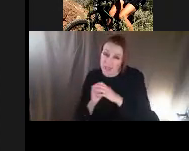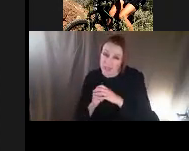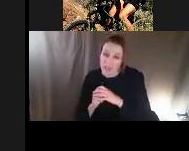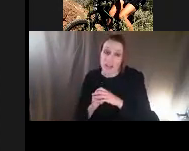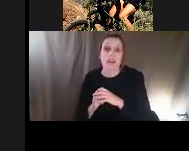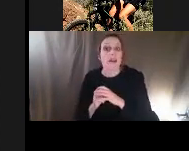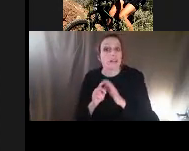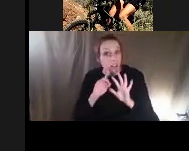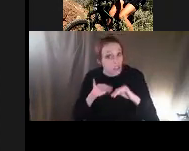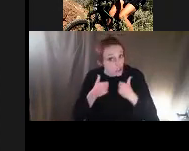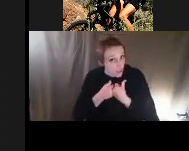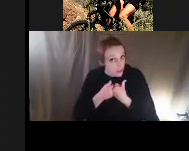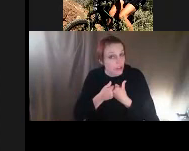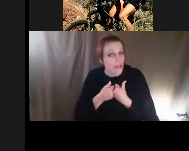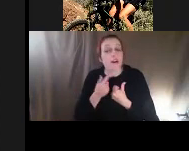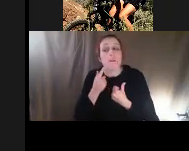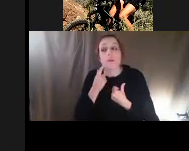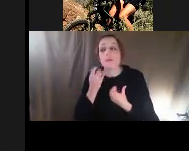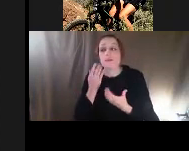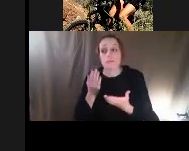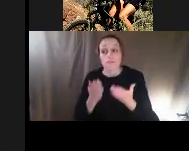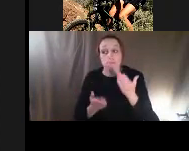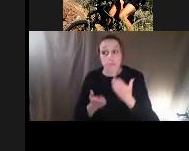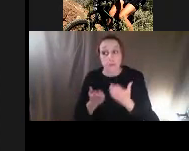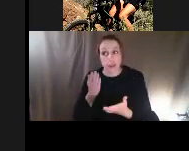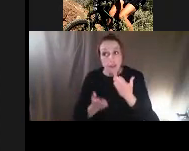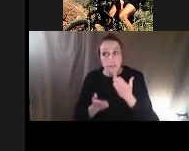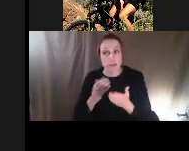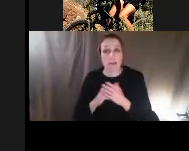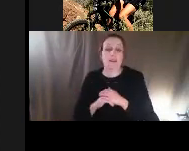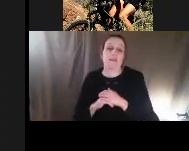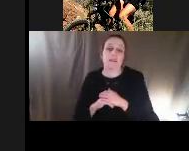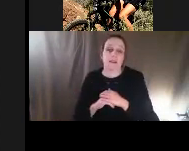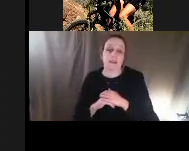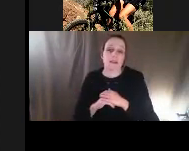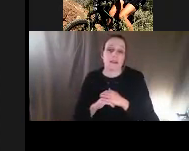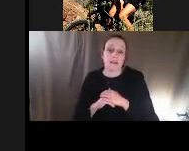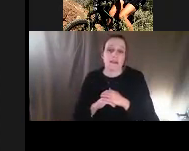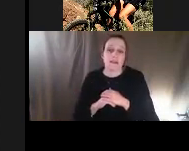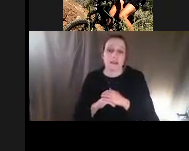individuals that experienced the same thing as somebody else, but we work with five people